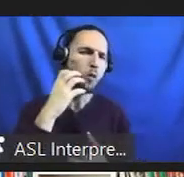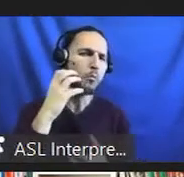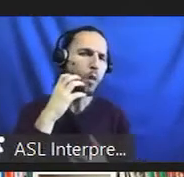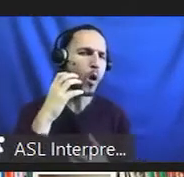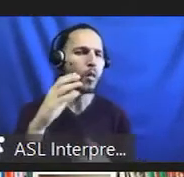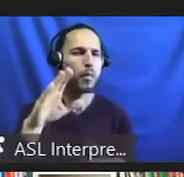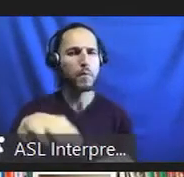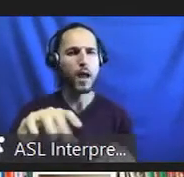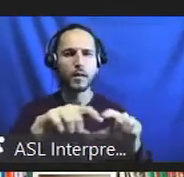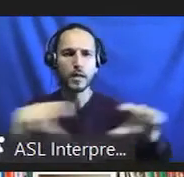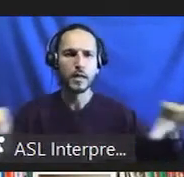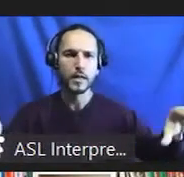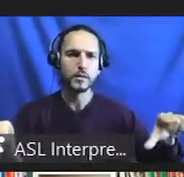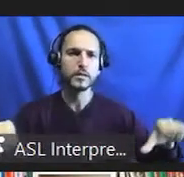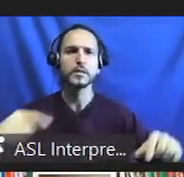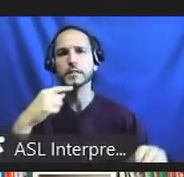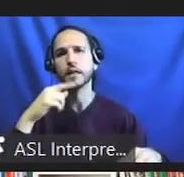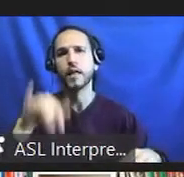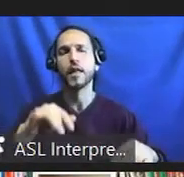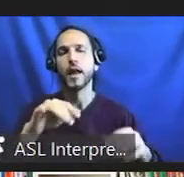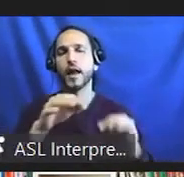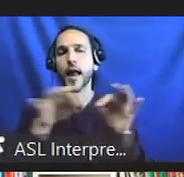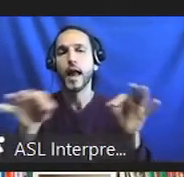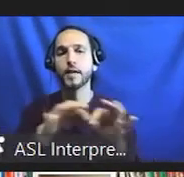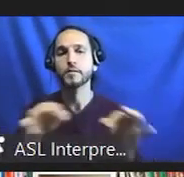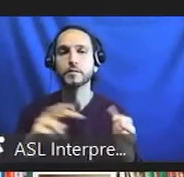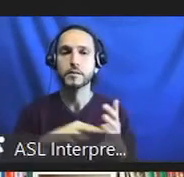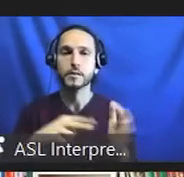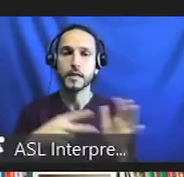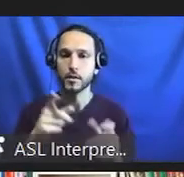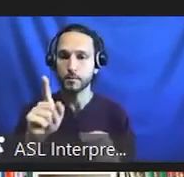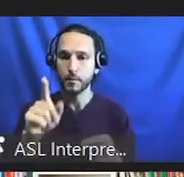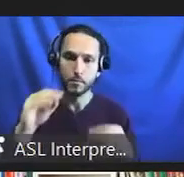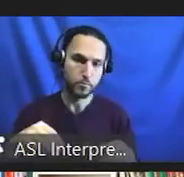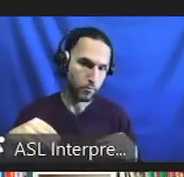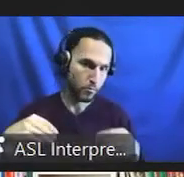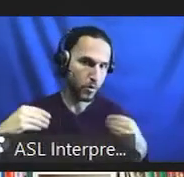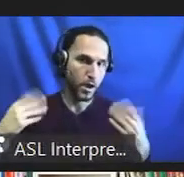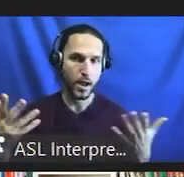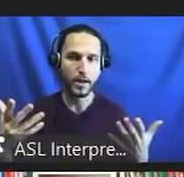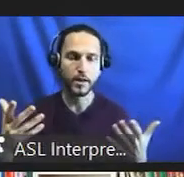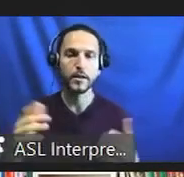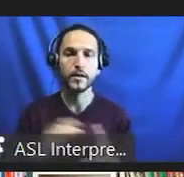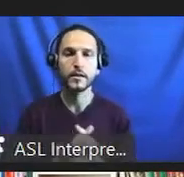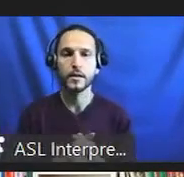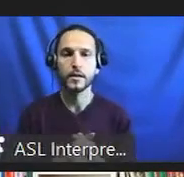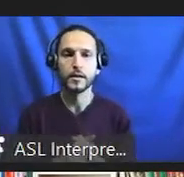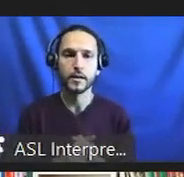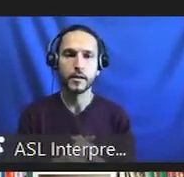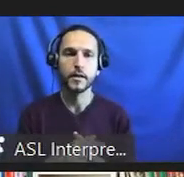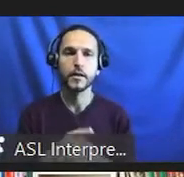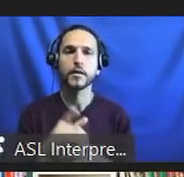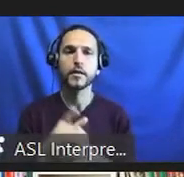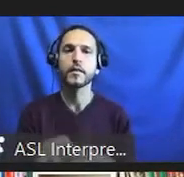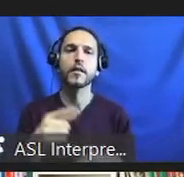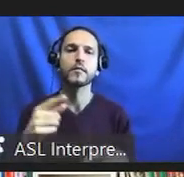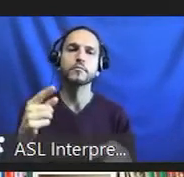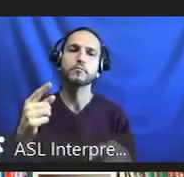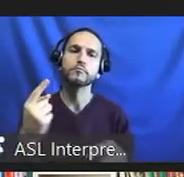that caption or captioning means that you have to produce these things in a manner consistent with industry standards.